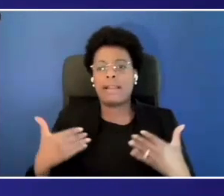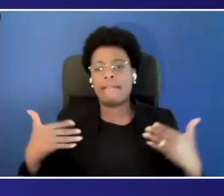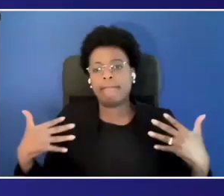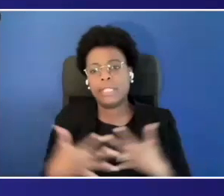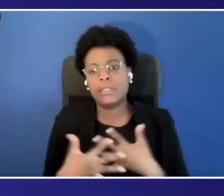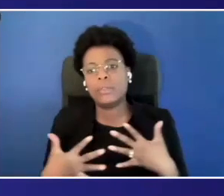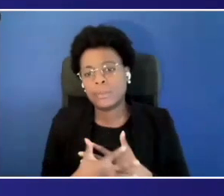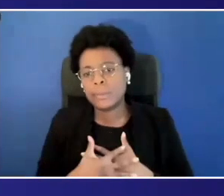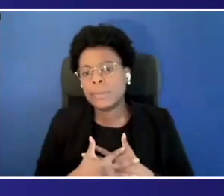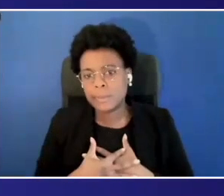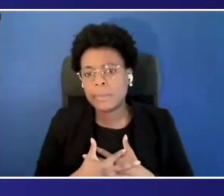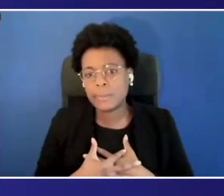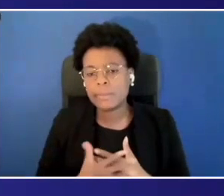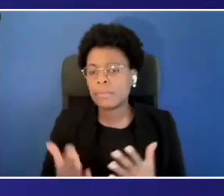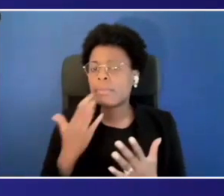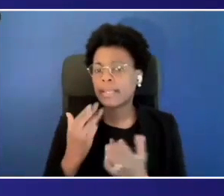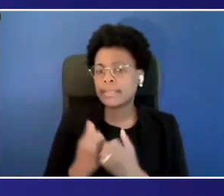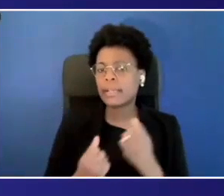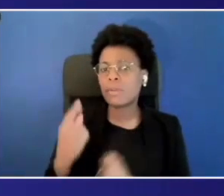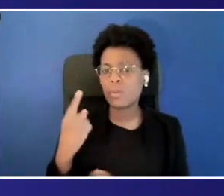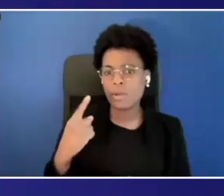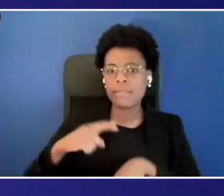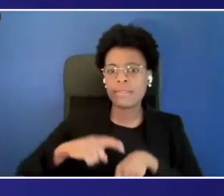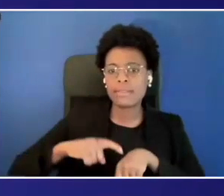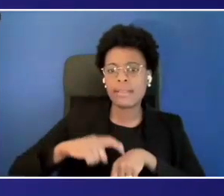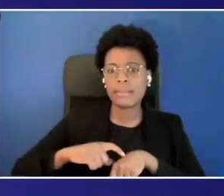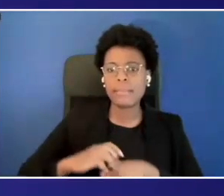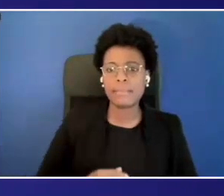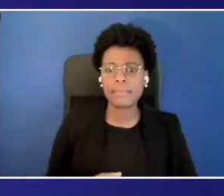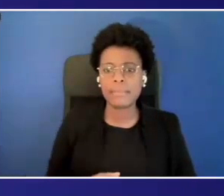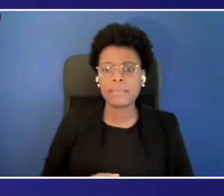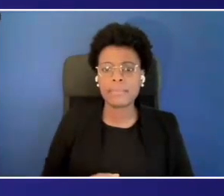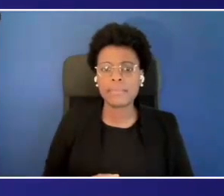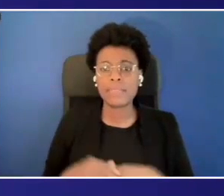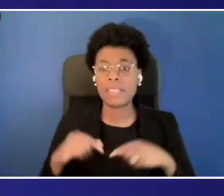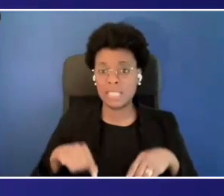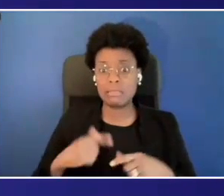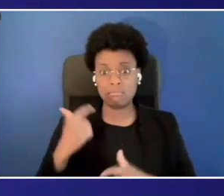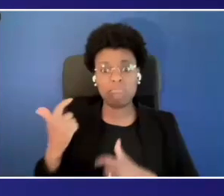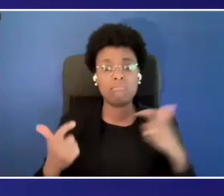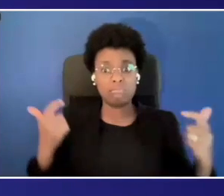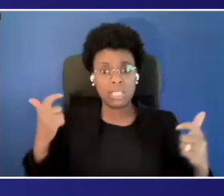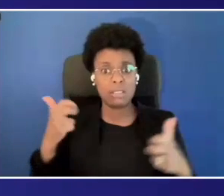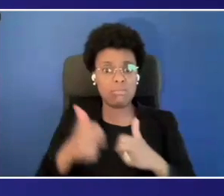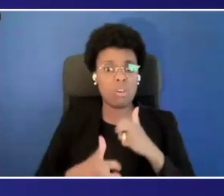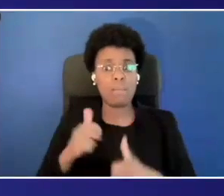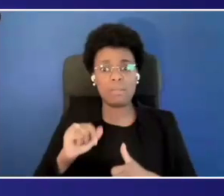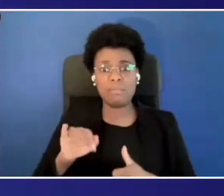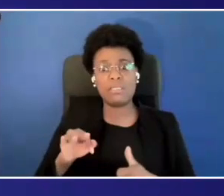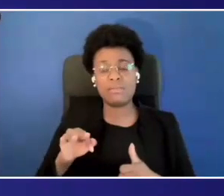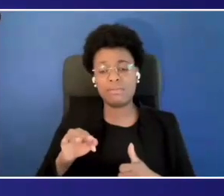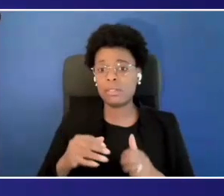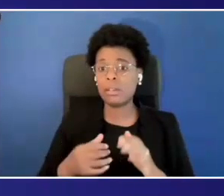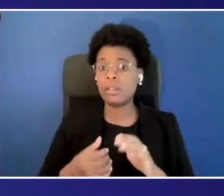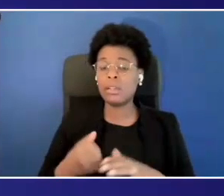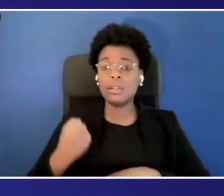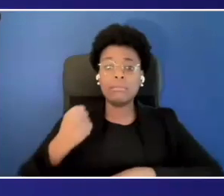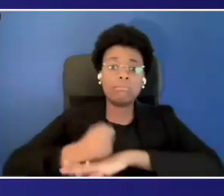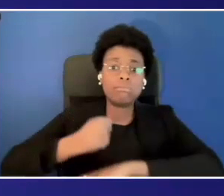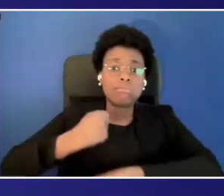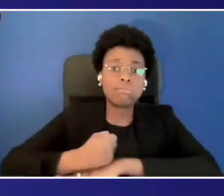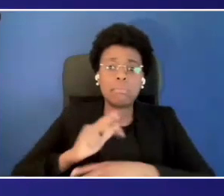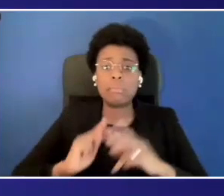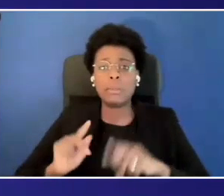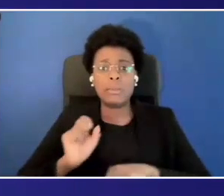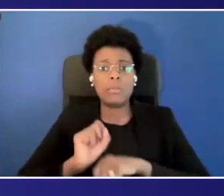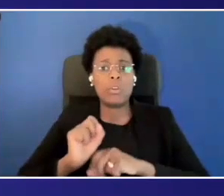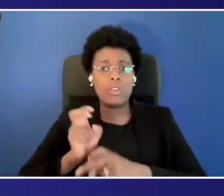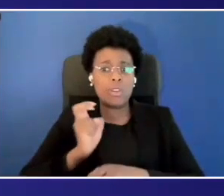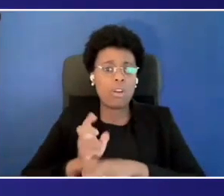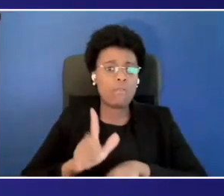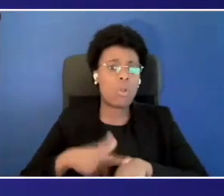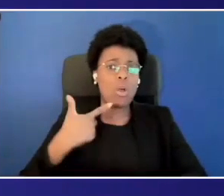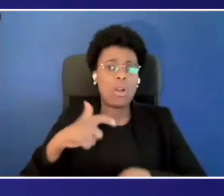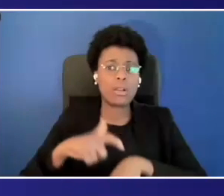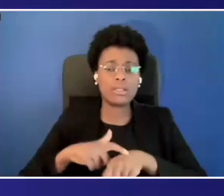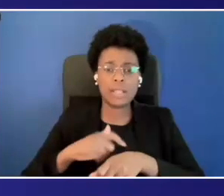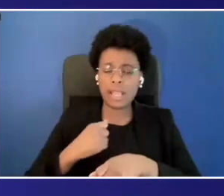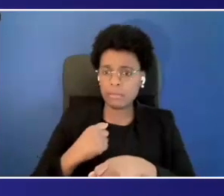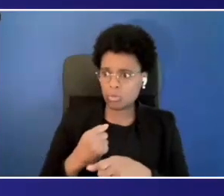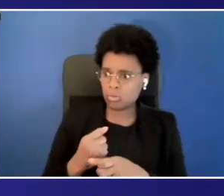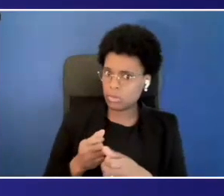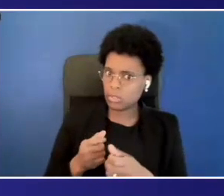Thank you. This is a big problem if this goes way. And people have been working hard for a long time to make it right from their loans and take that responsibility.